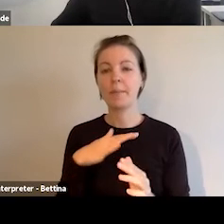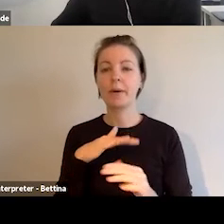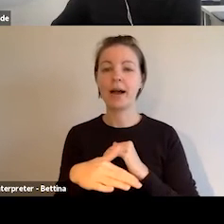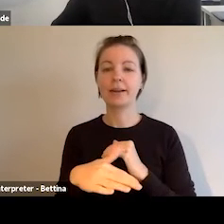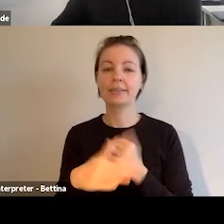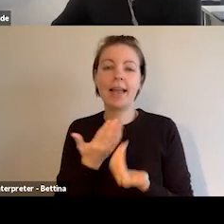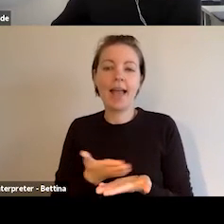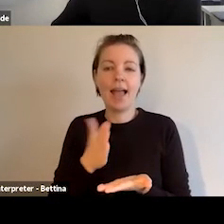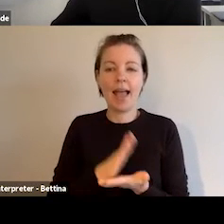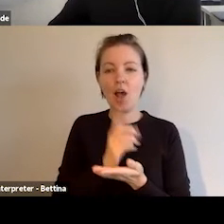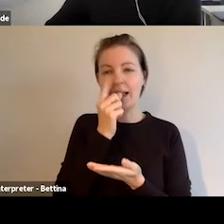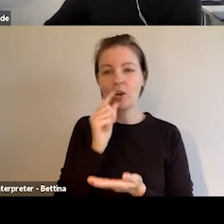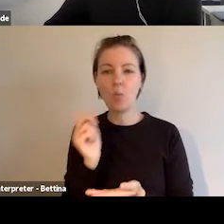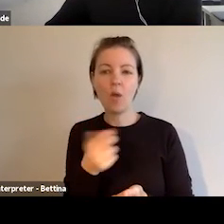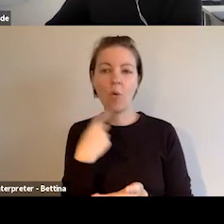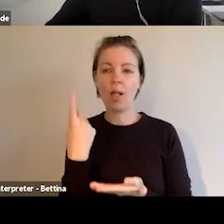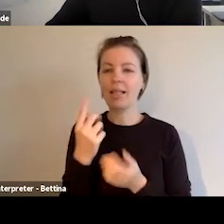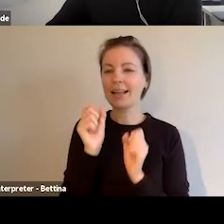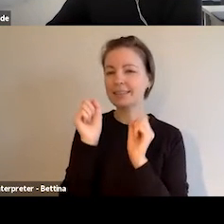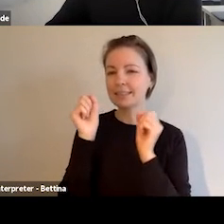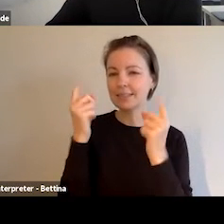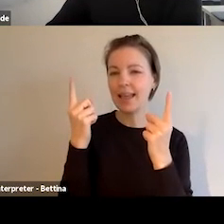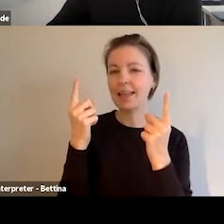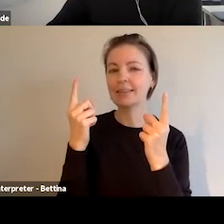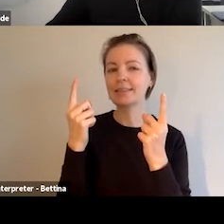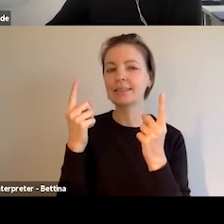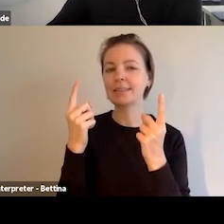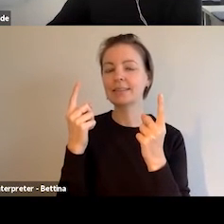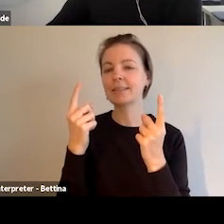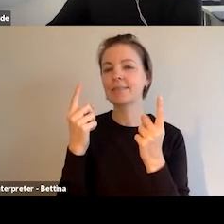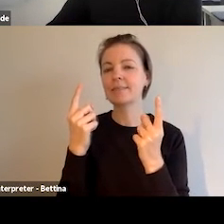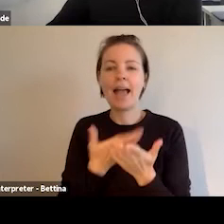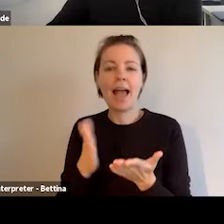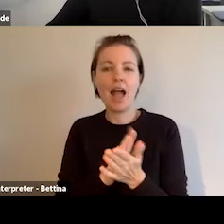how do we understand and respond to what was at the time we thought the end